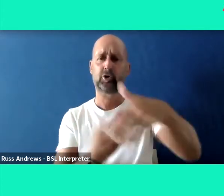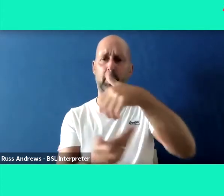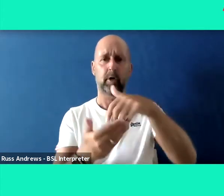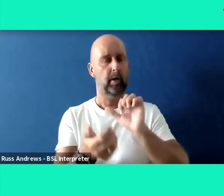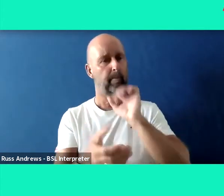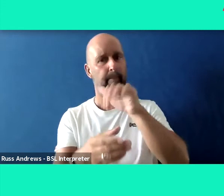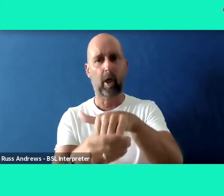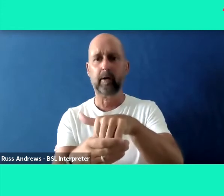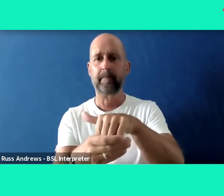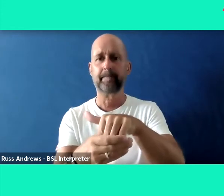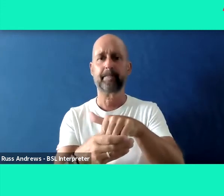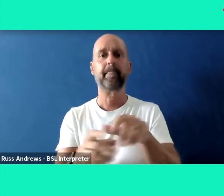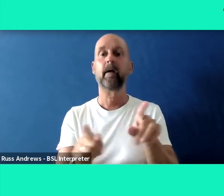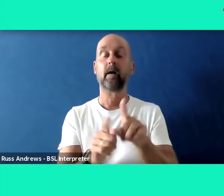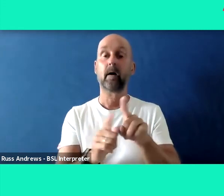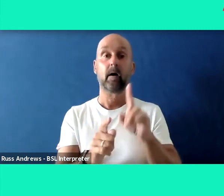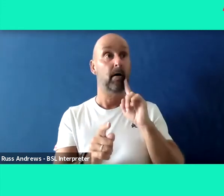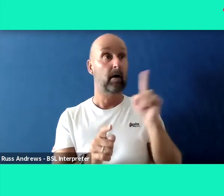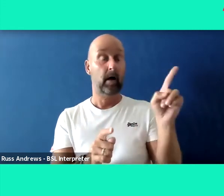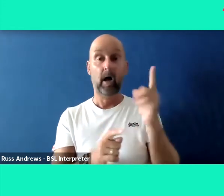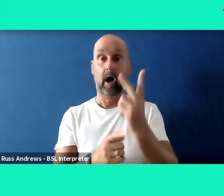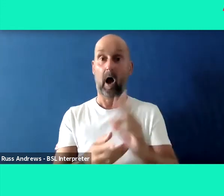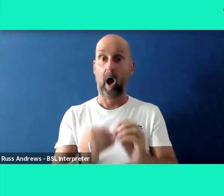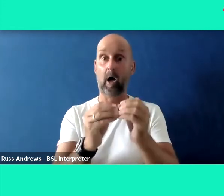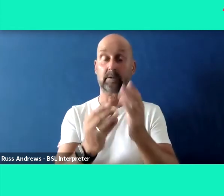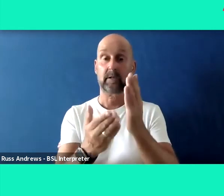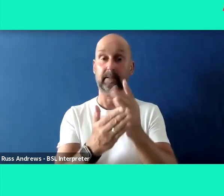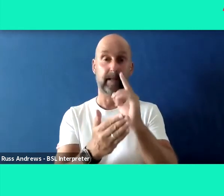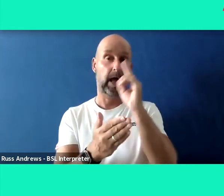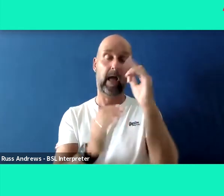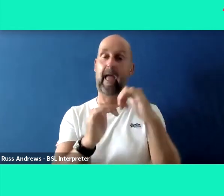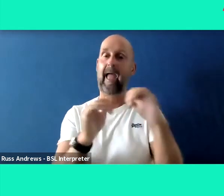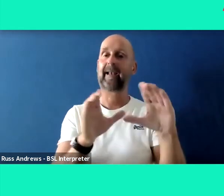Let’s not pretend that art isn’t already an elite field, and I am grateful to my peers and those